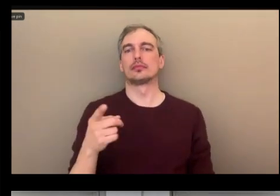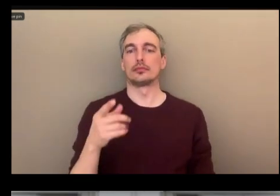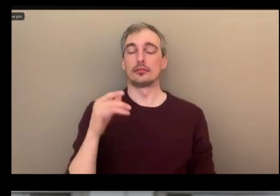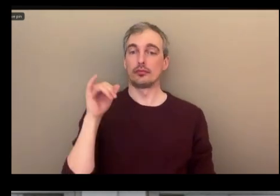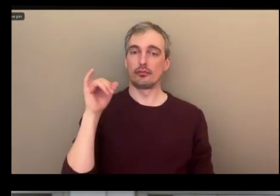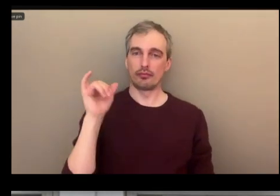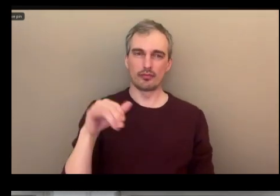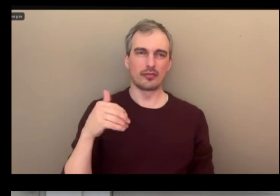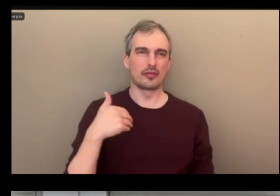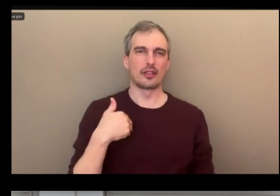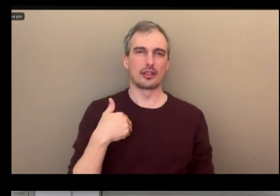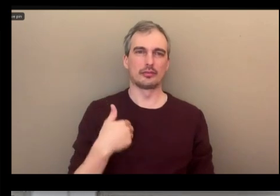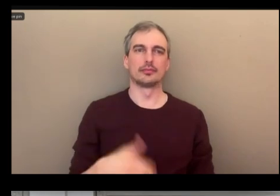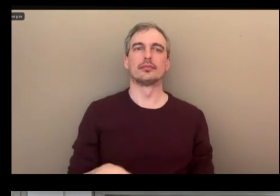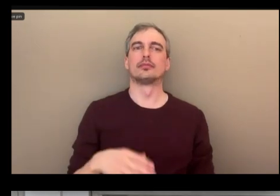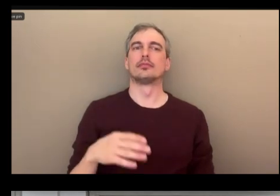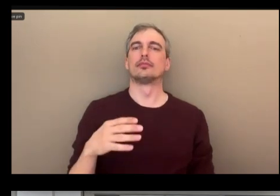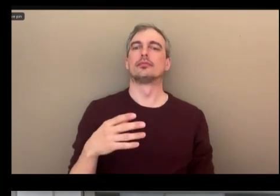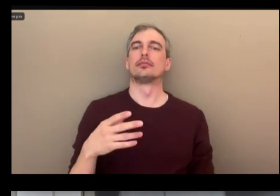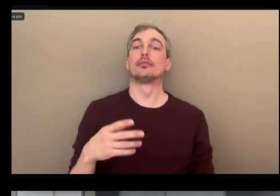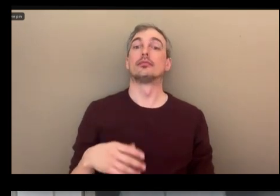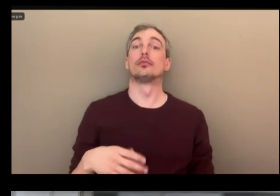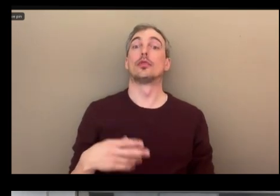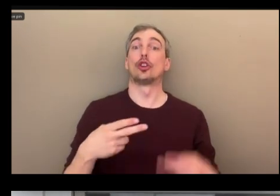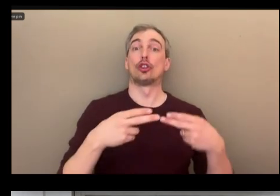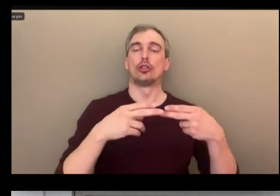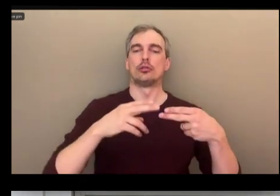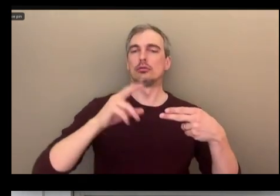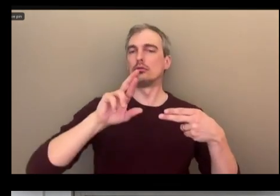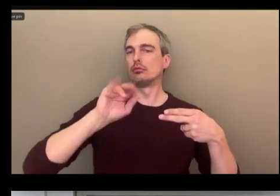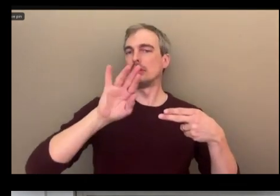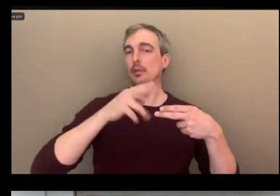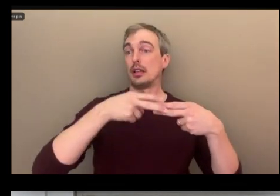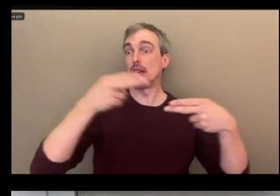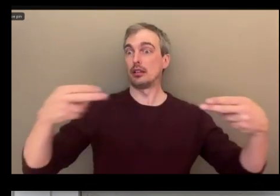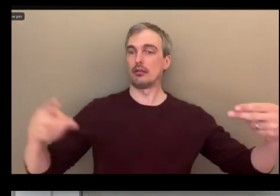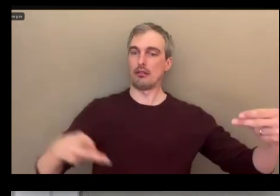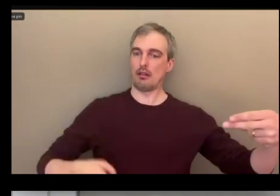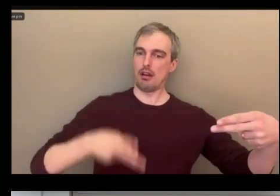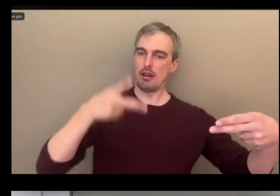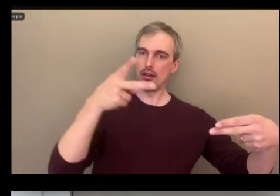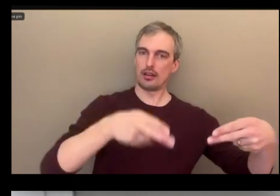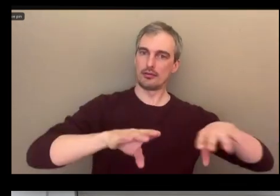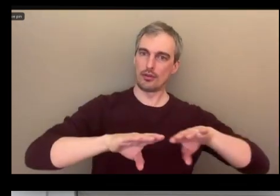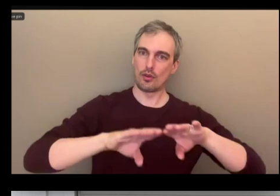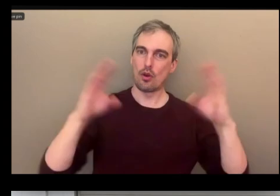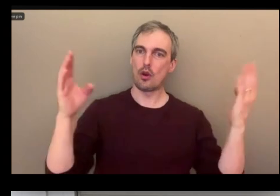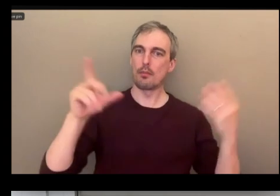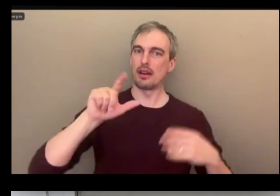Not only to be part of the ceremony, but when I say be part of it, we wanted them to talk.